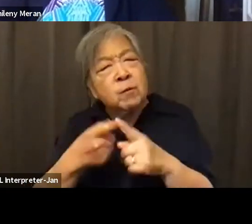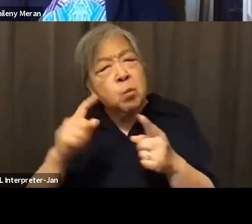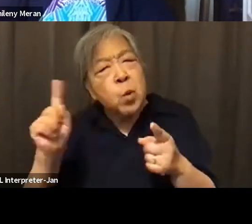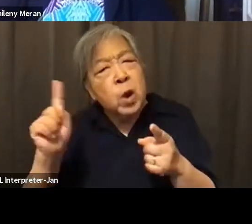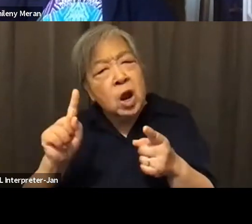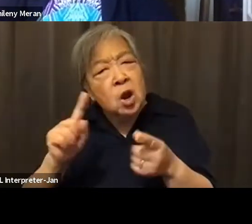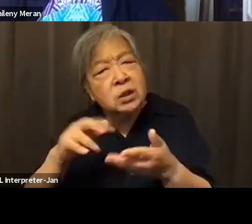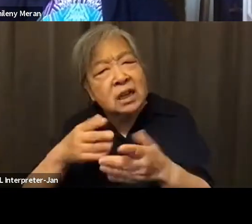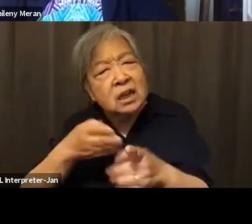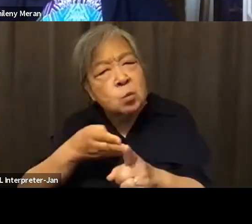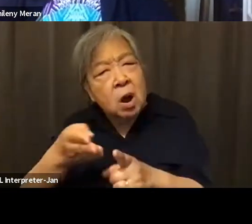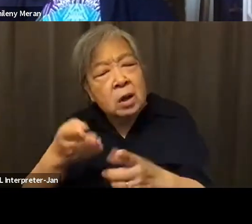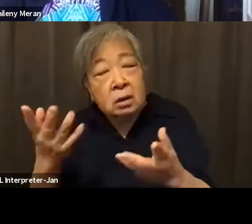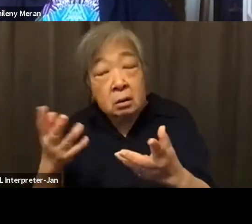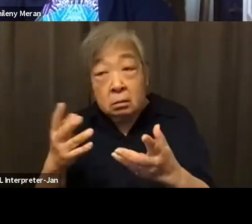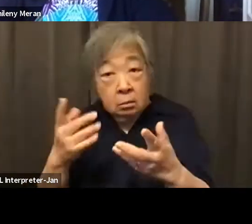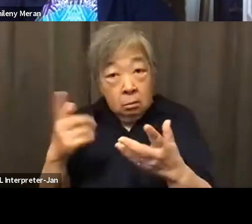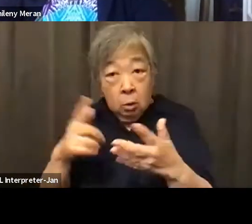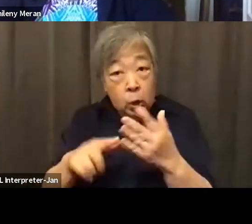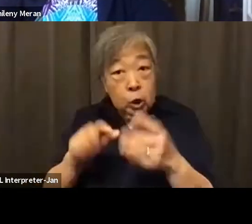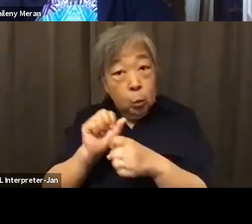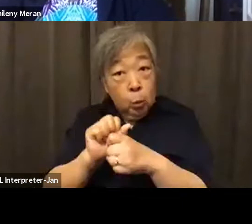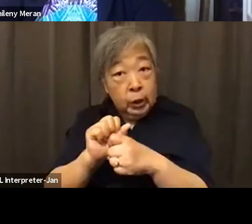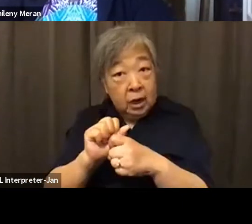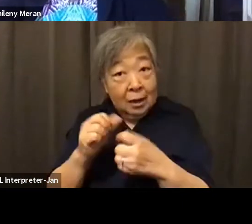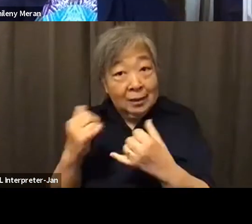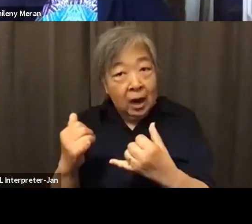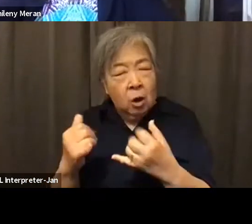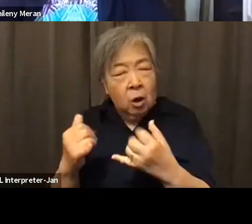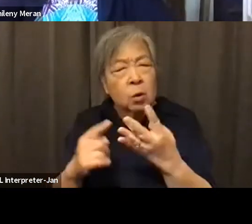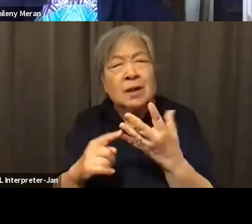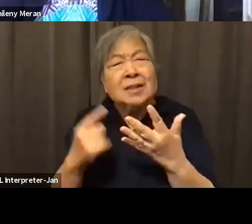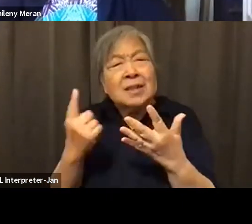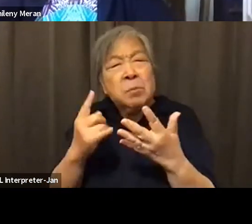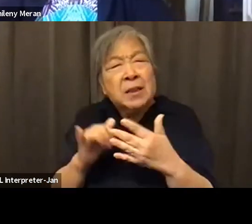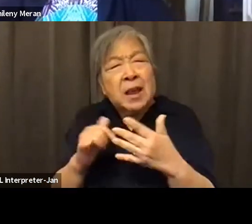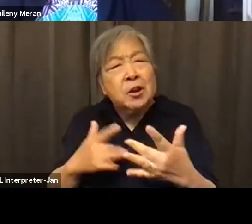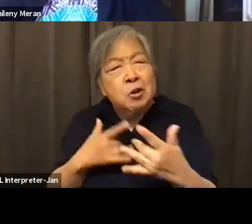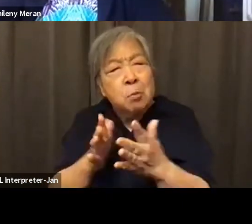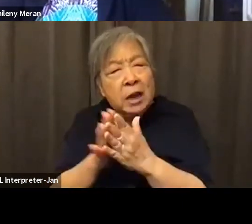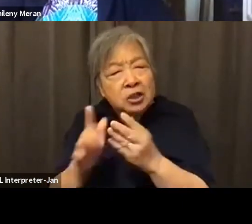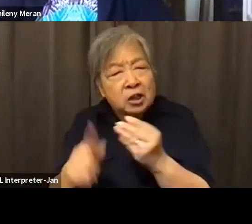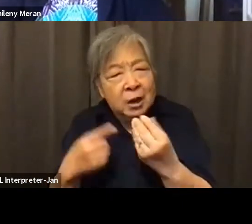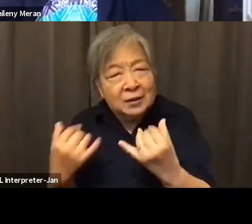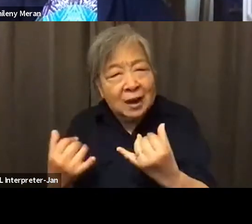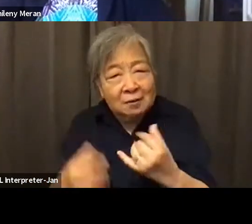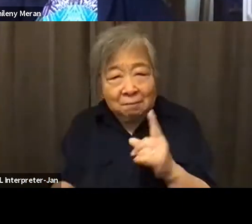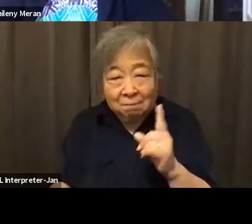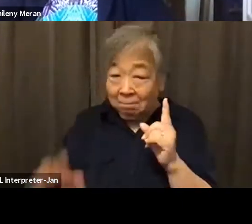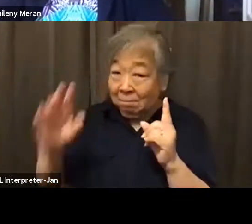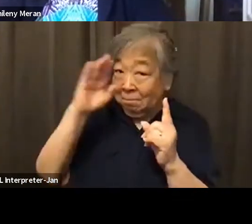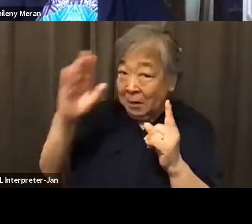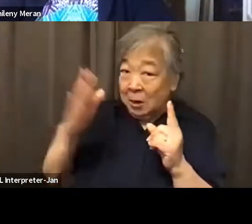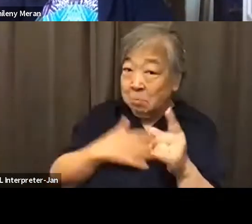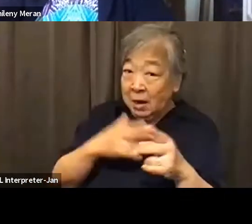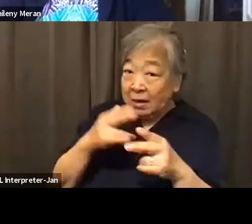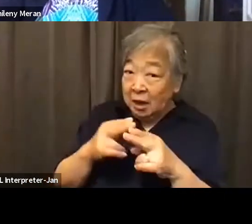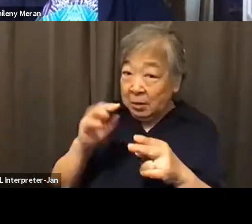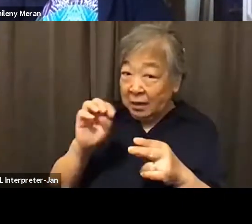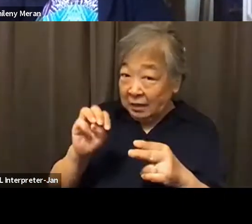now, and something that you're passionate about. Hi, everyone. My name is Emely Recinos.